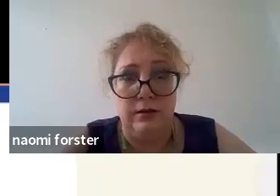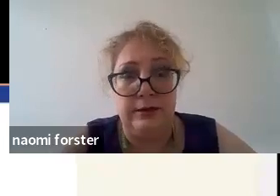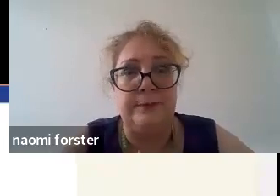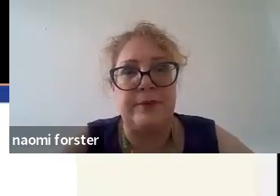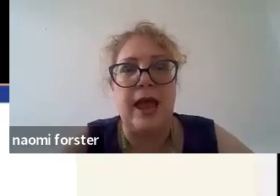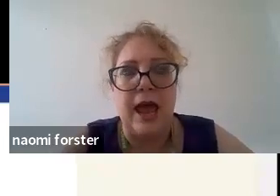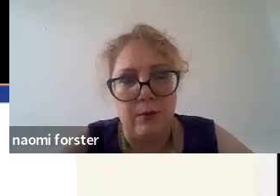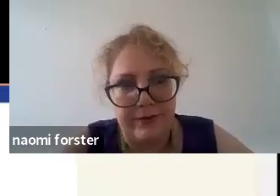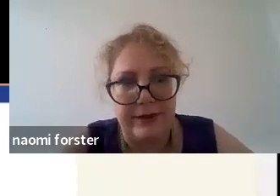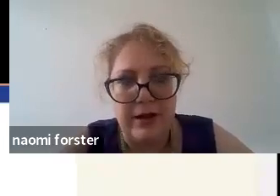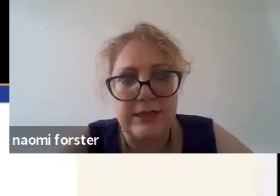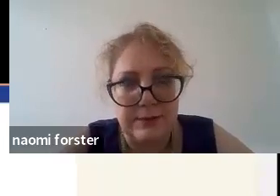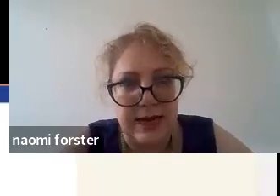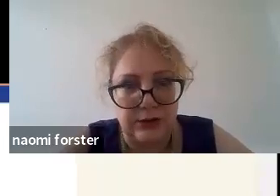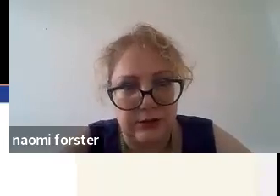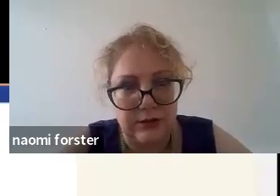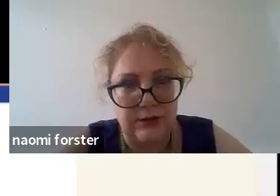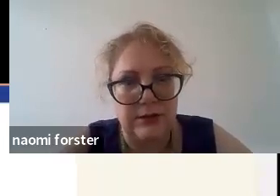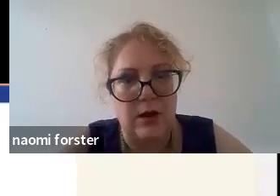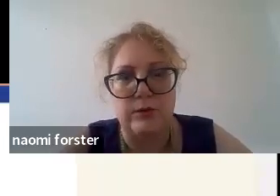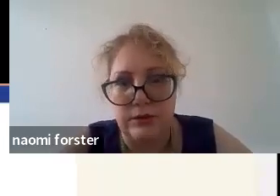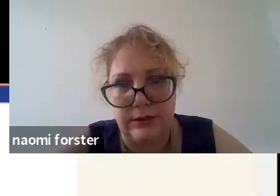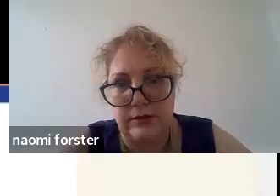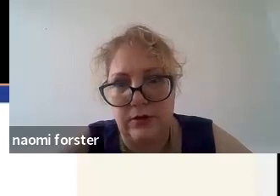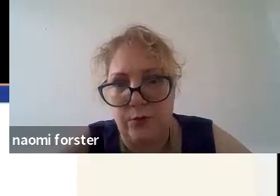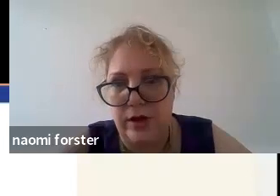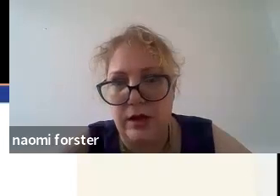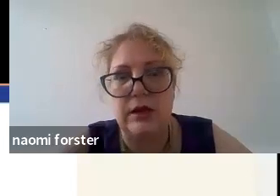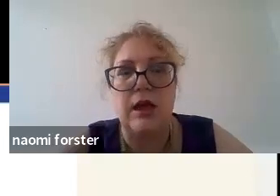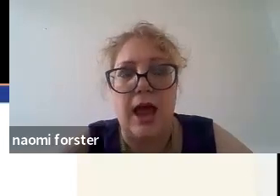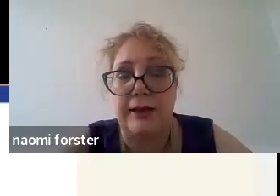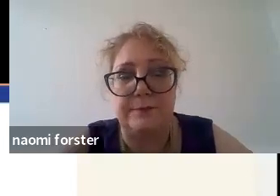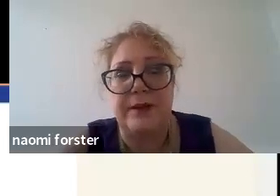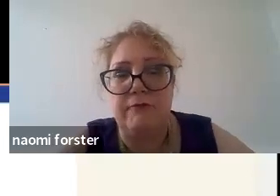However, there are some sections that still need a lot of work.